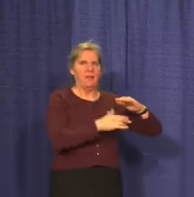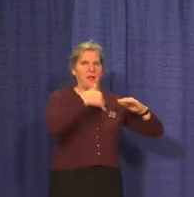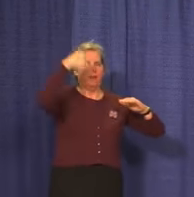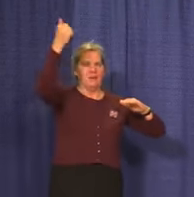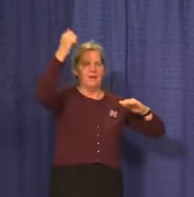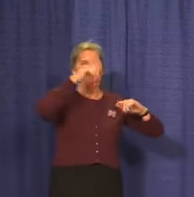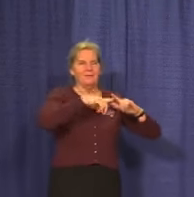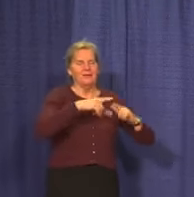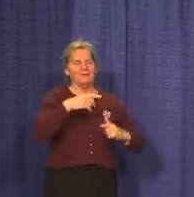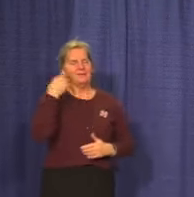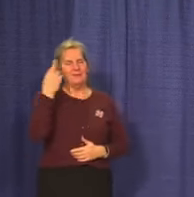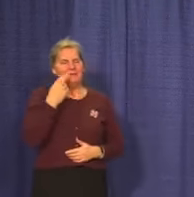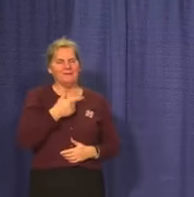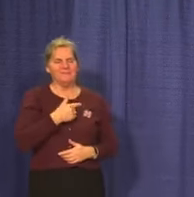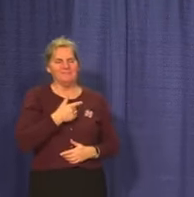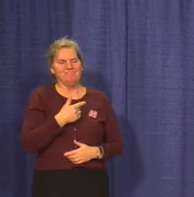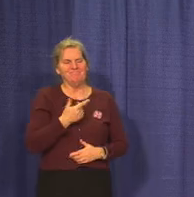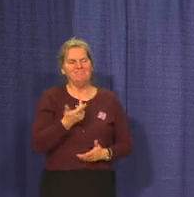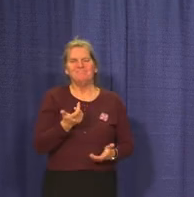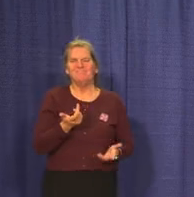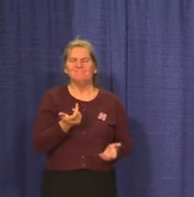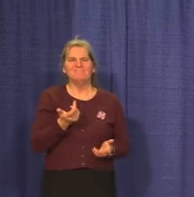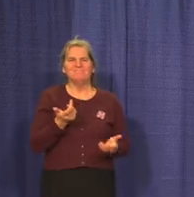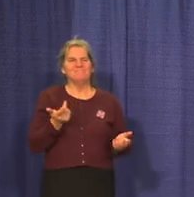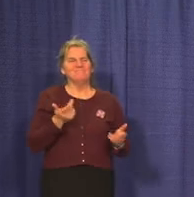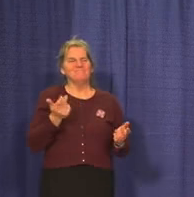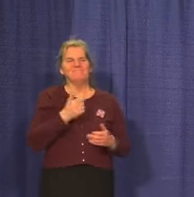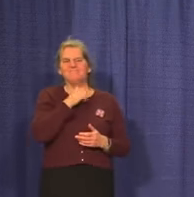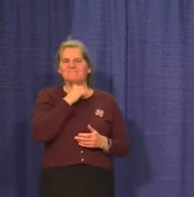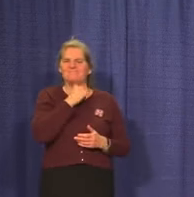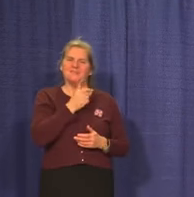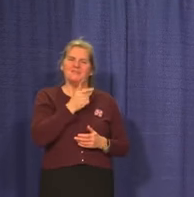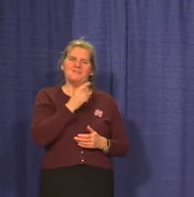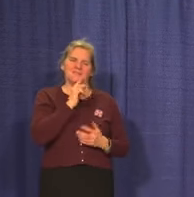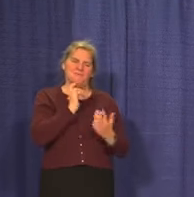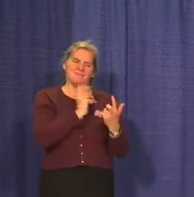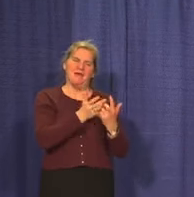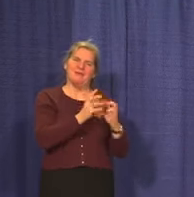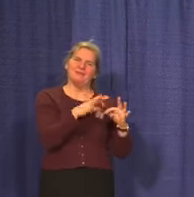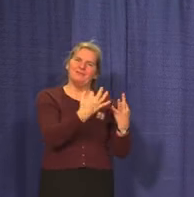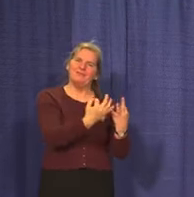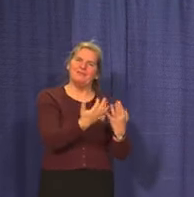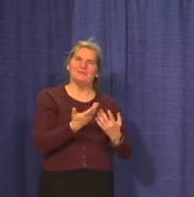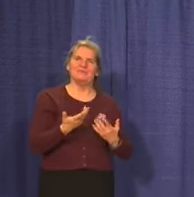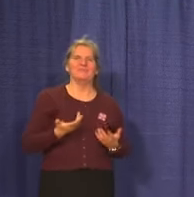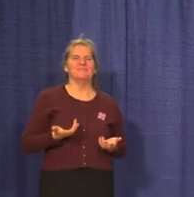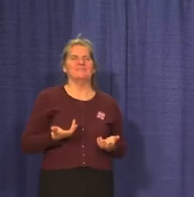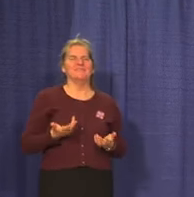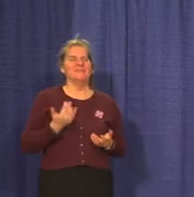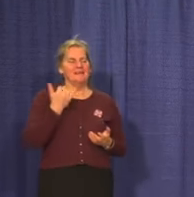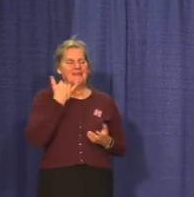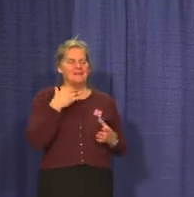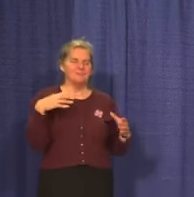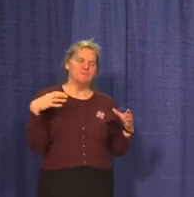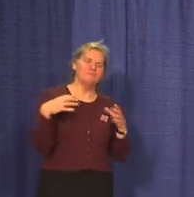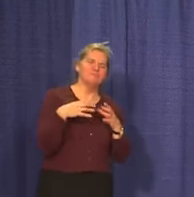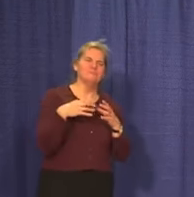BUT WE REALIZE THAT IS MAYBE NOT ALWAYS WHAT THE FAMILY WANTS. CLEARLY IF YOU'RE HAVING A REUNIFICATION, YOU MAY WANT TO